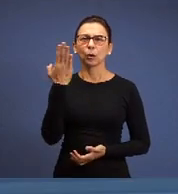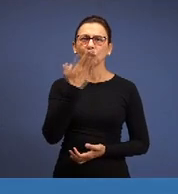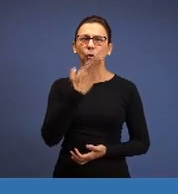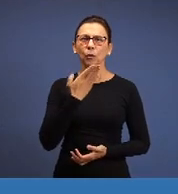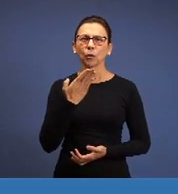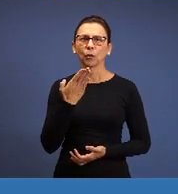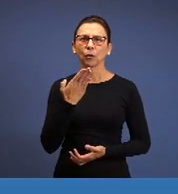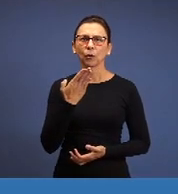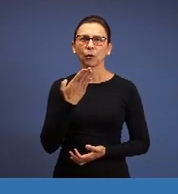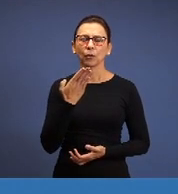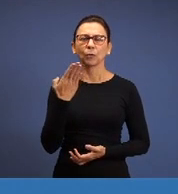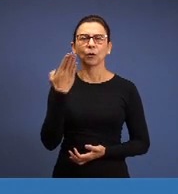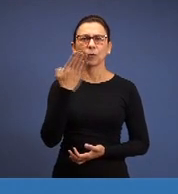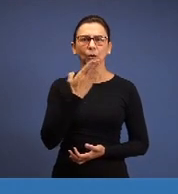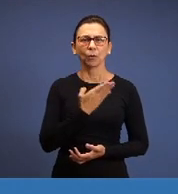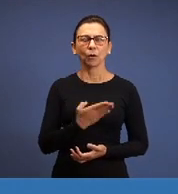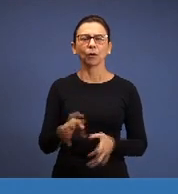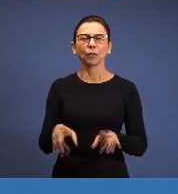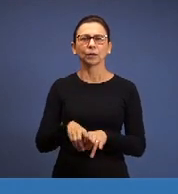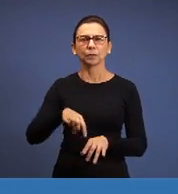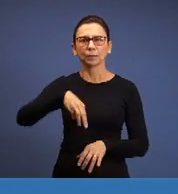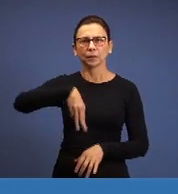Churches that follow us really close